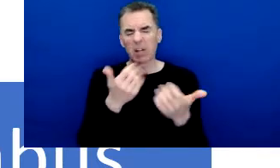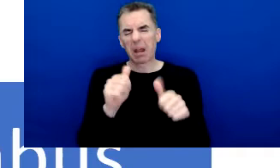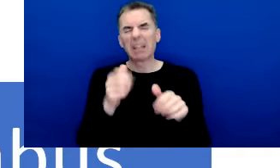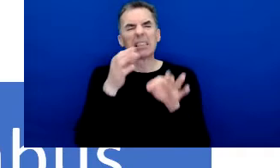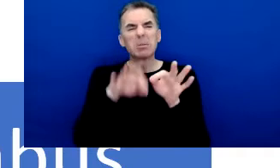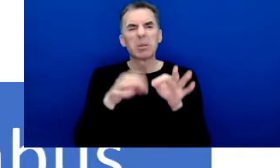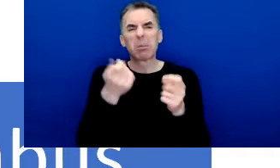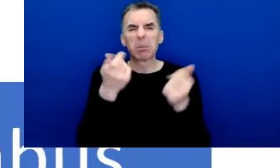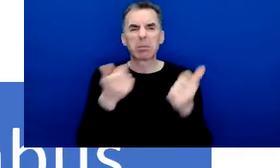So I hear you, but